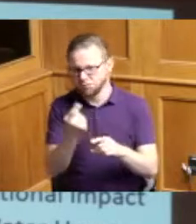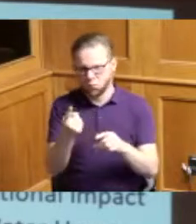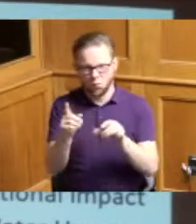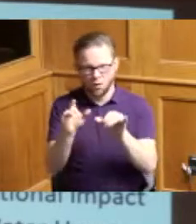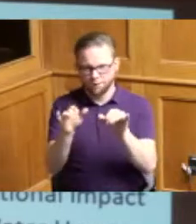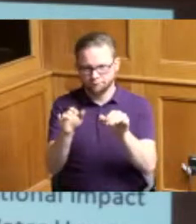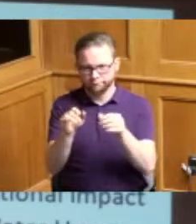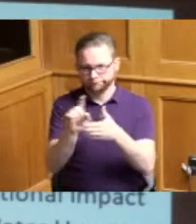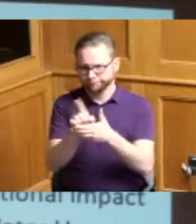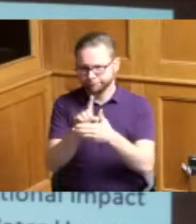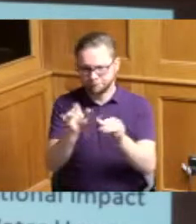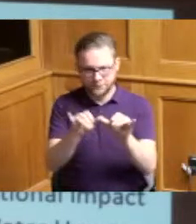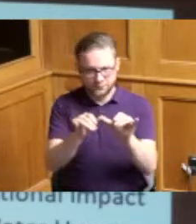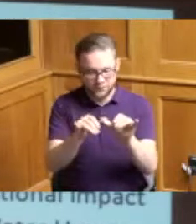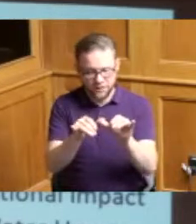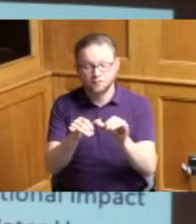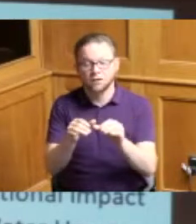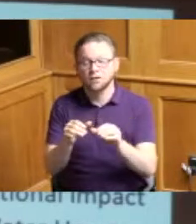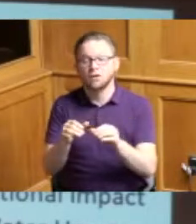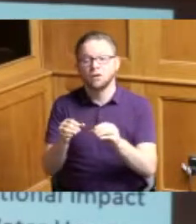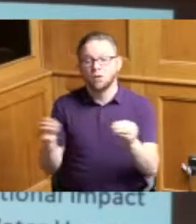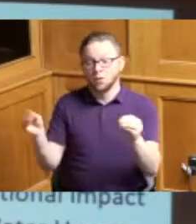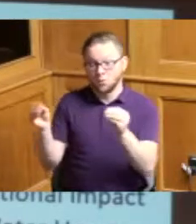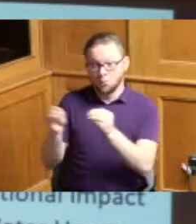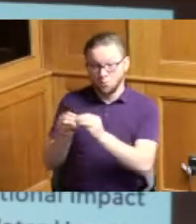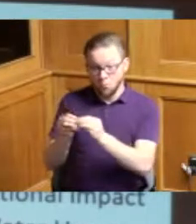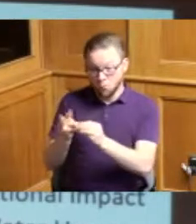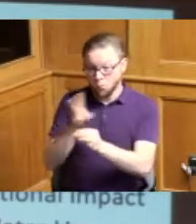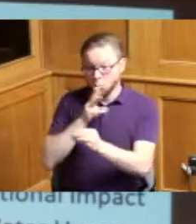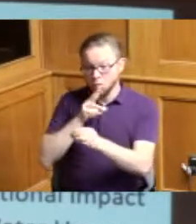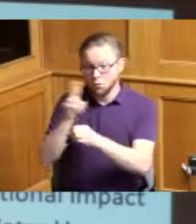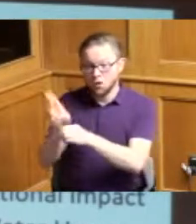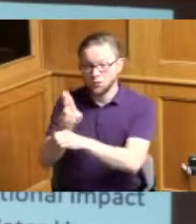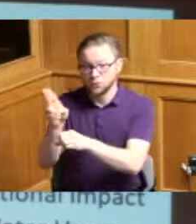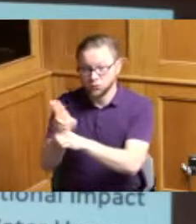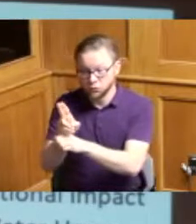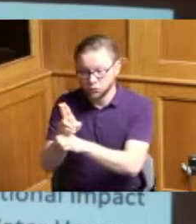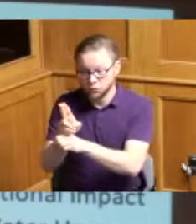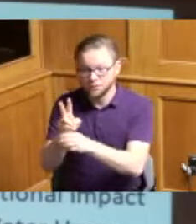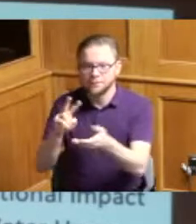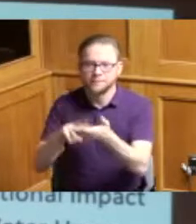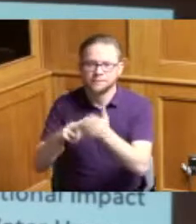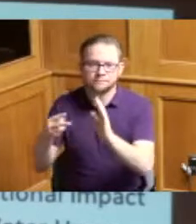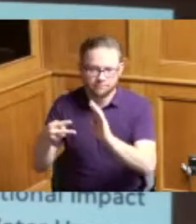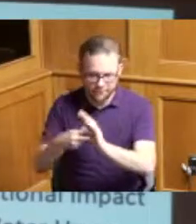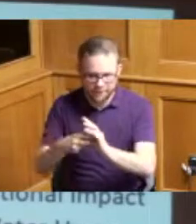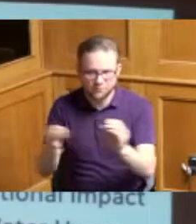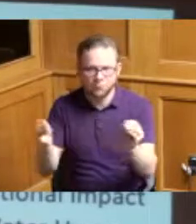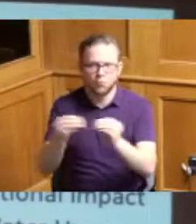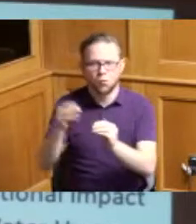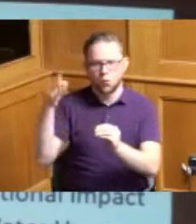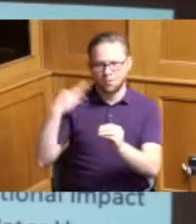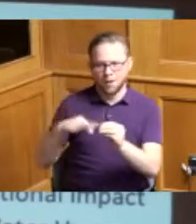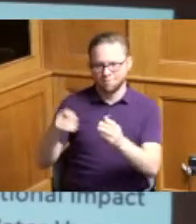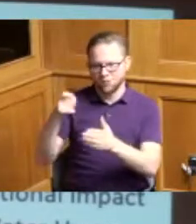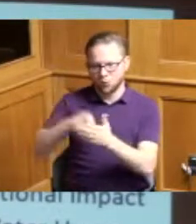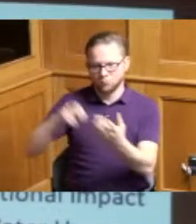area the more volume the higher the volume the the greater benefit to that charge reduction